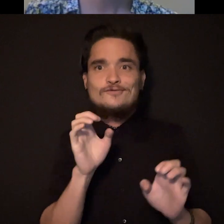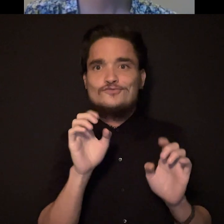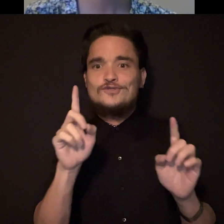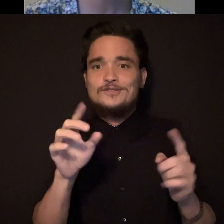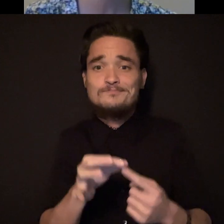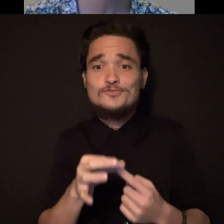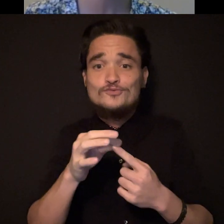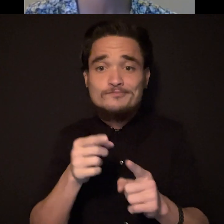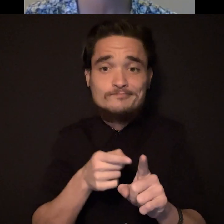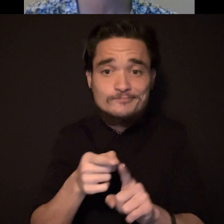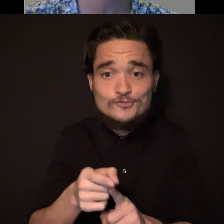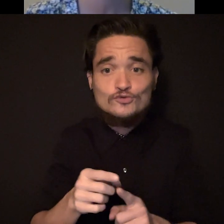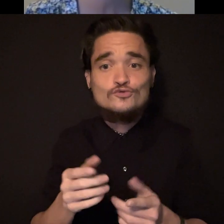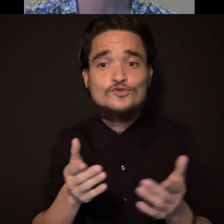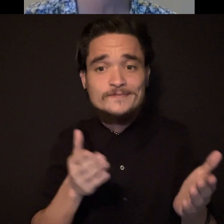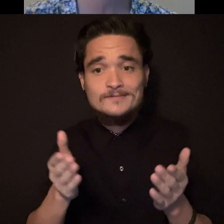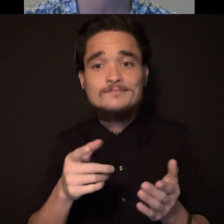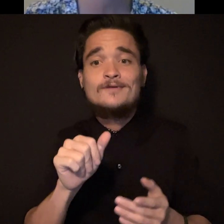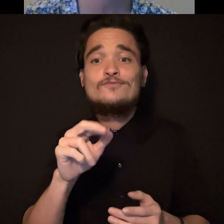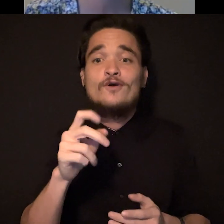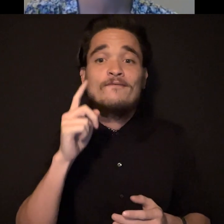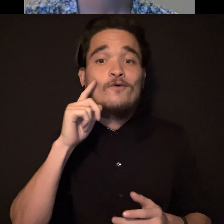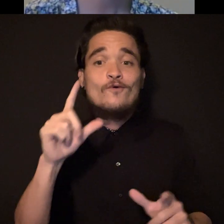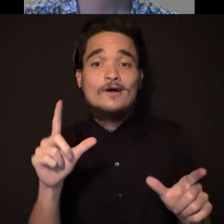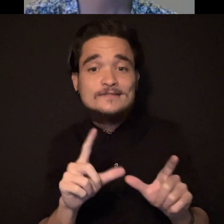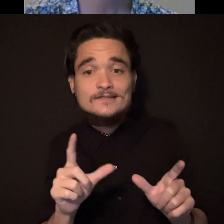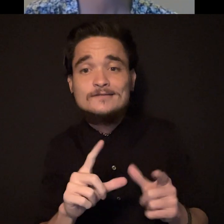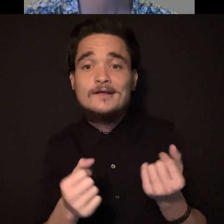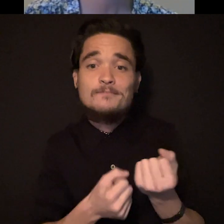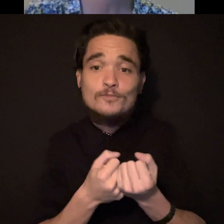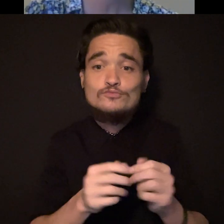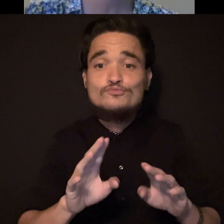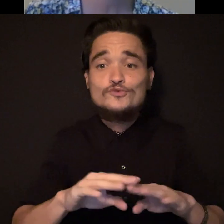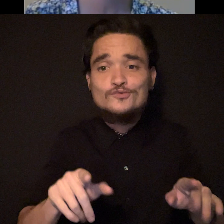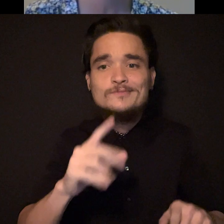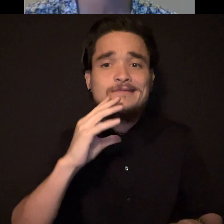and then our specialized child cares, those child cares that are licensed to accommodate children